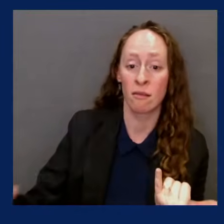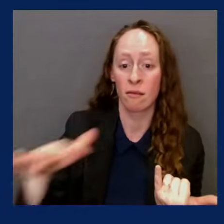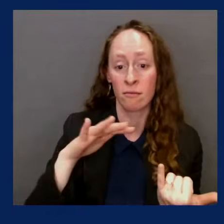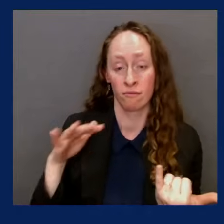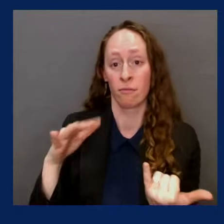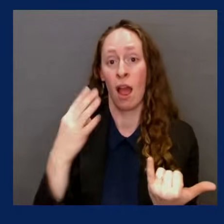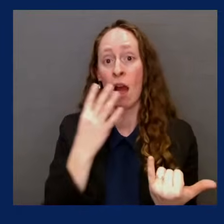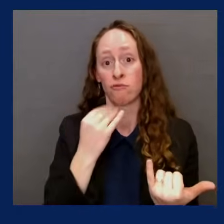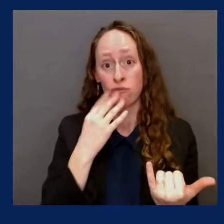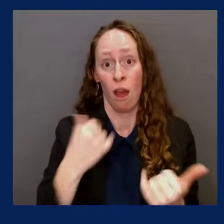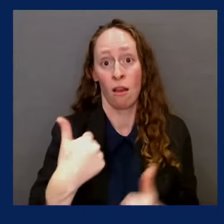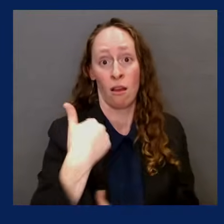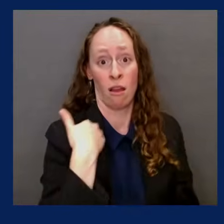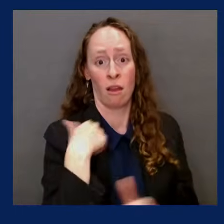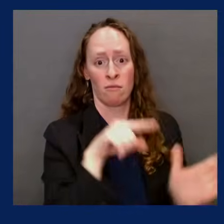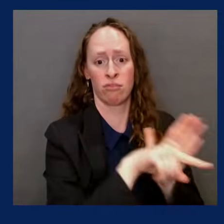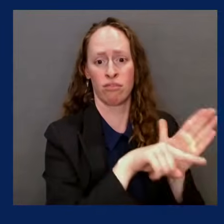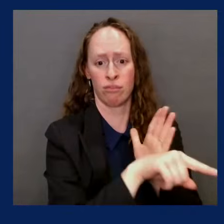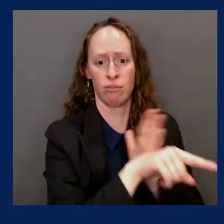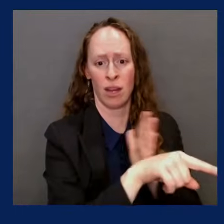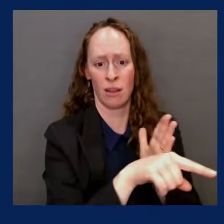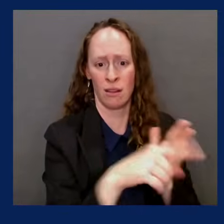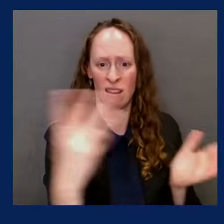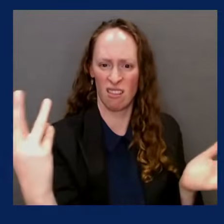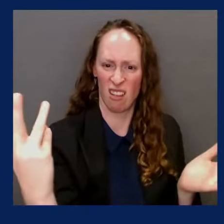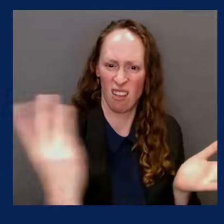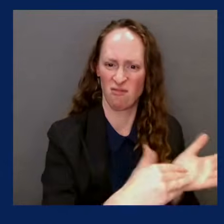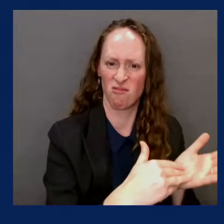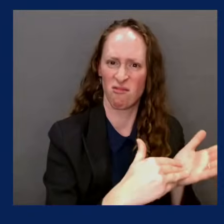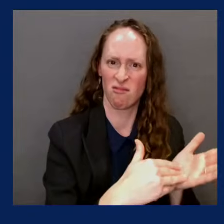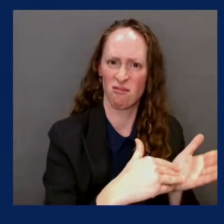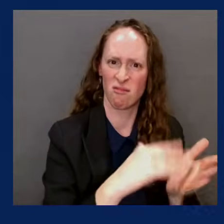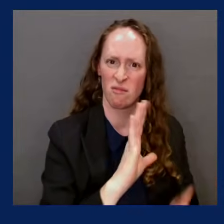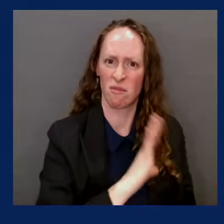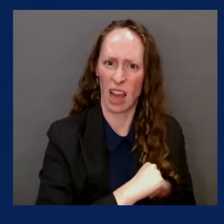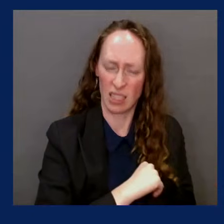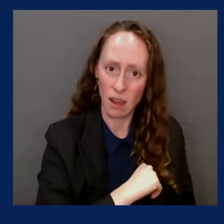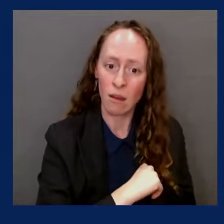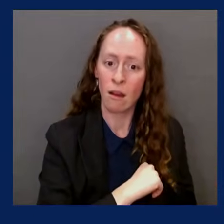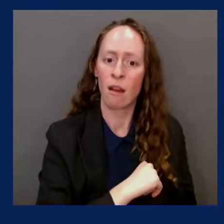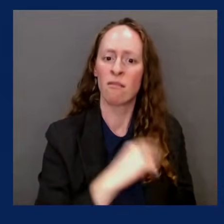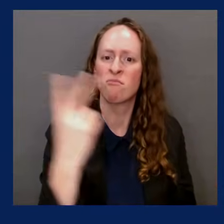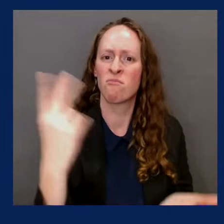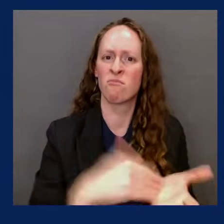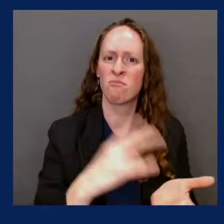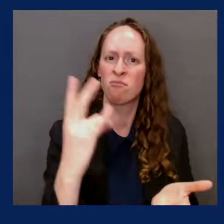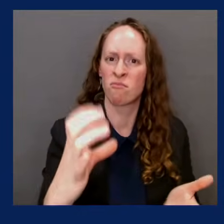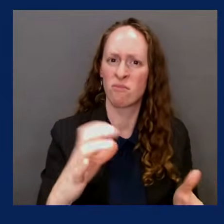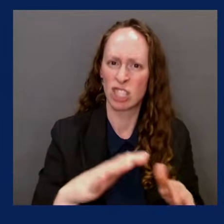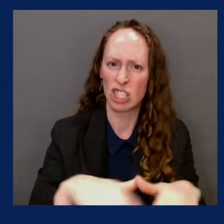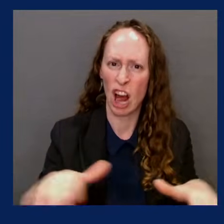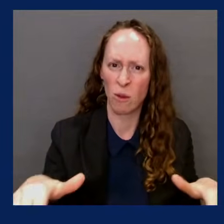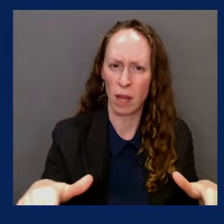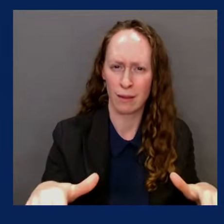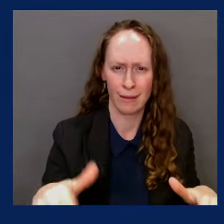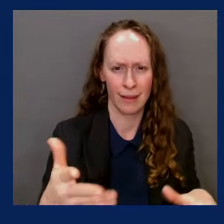to minimize civilian casualties. Do these numbers say to you that he is ignoring that message? President Biden: What they say to me is I have no notion